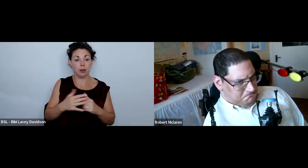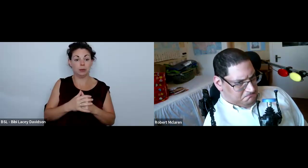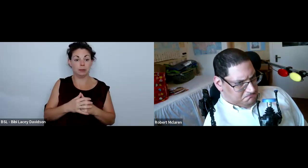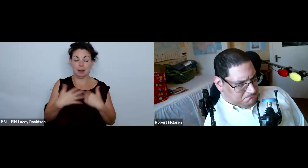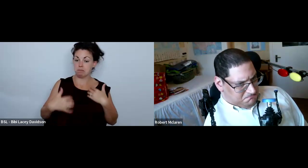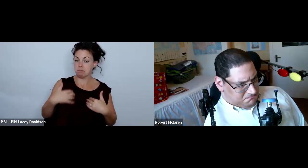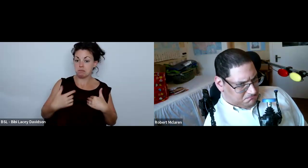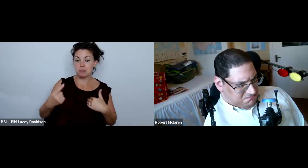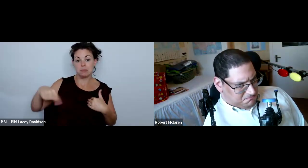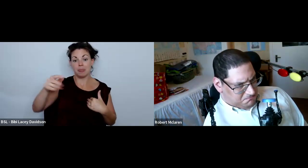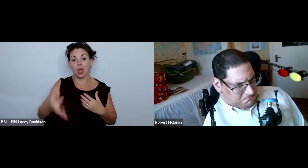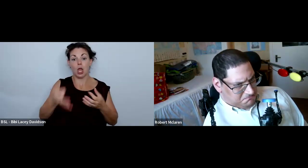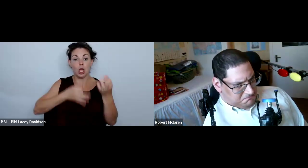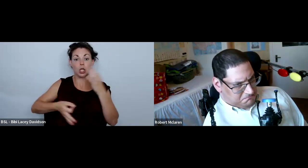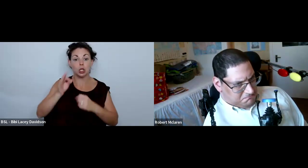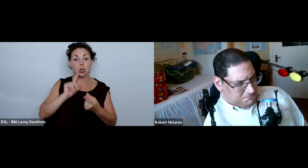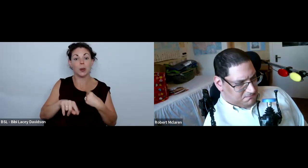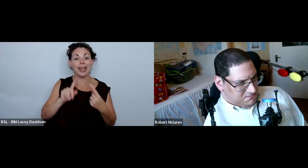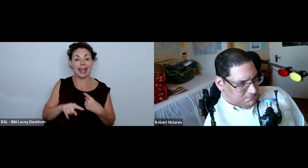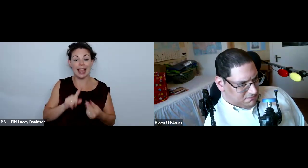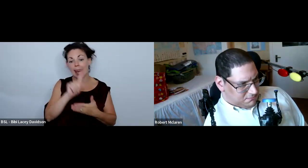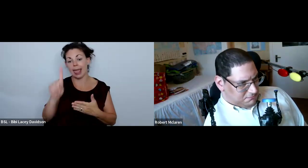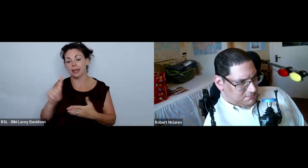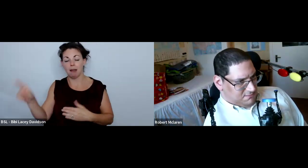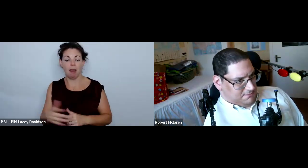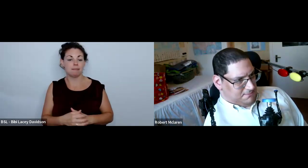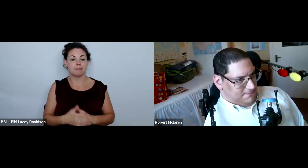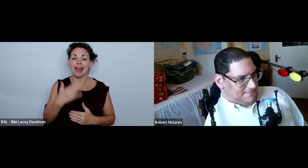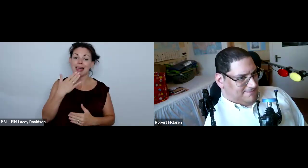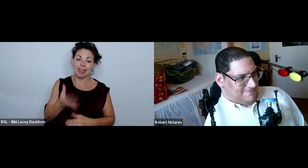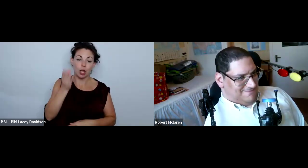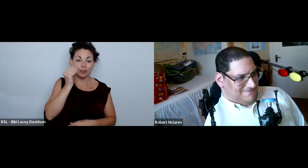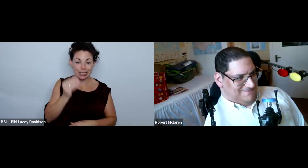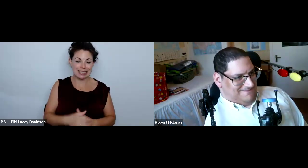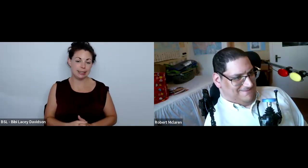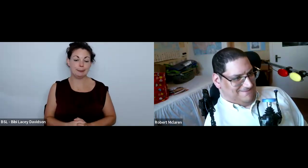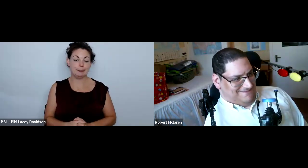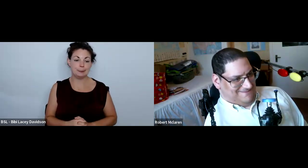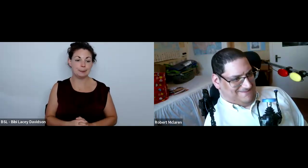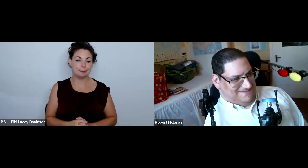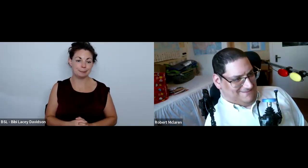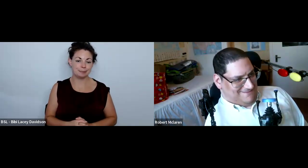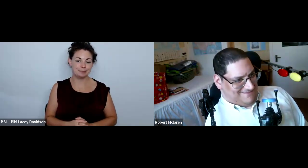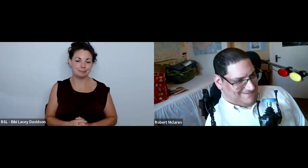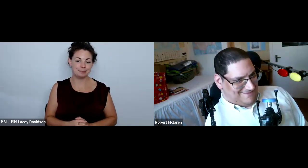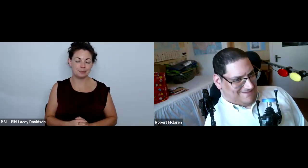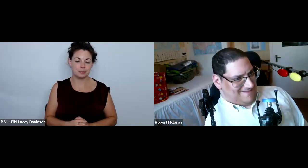Amelia: Thank you so much, Clive. It's, it's so interesting to hear about the, the contrast in routes into